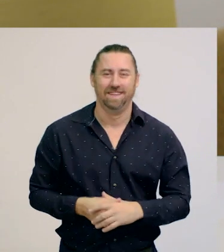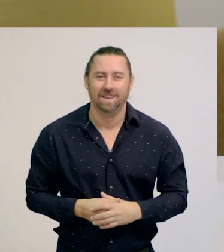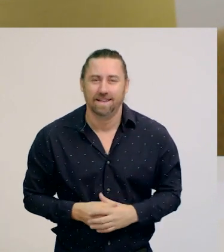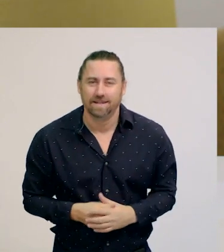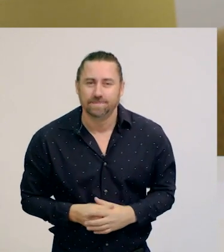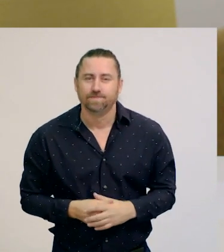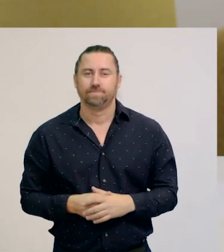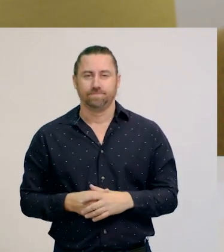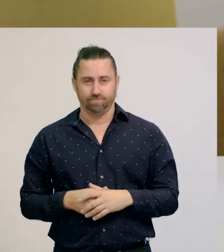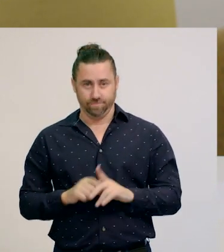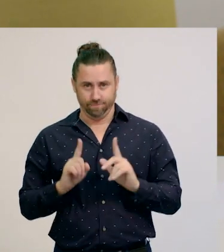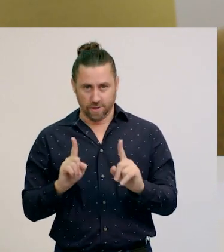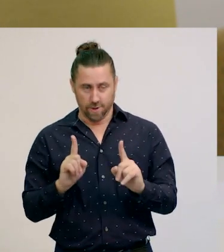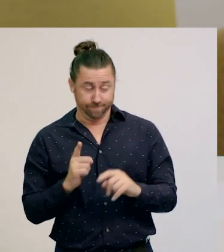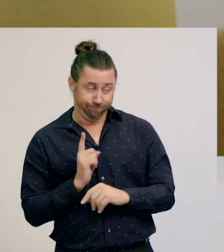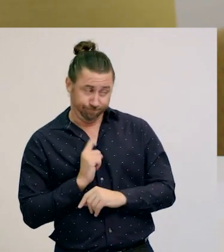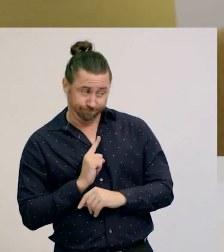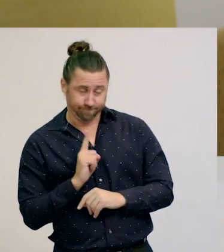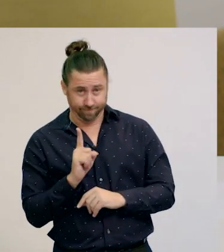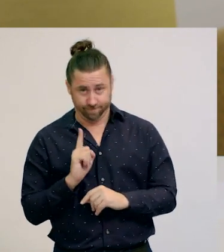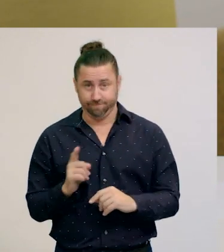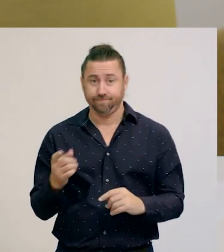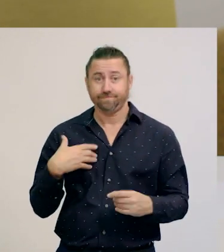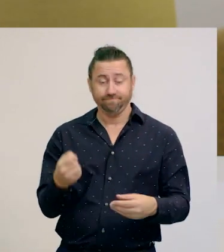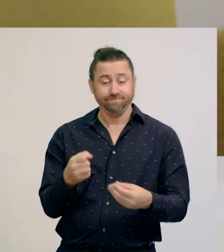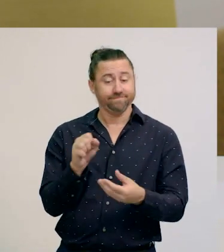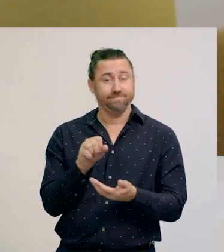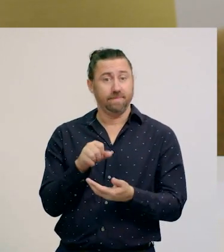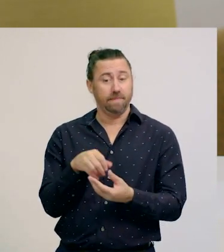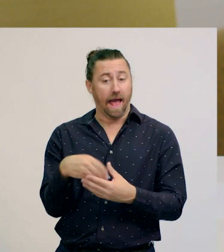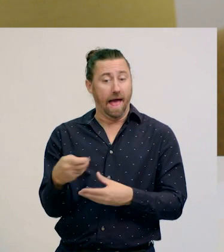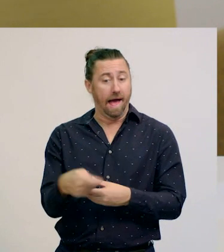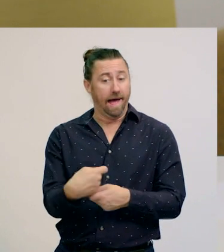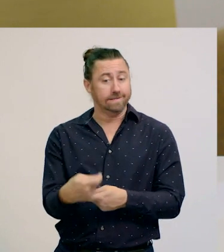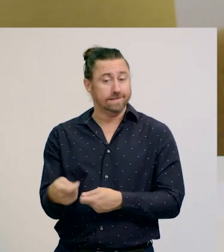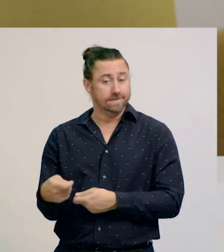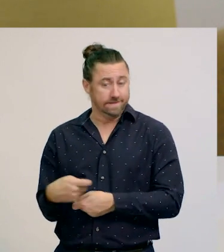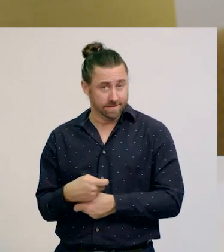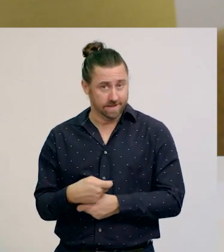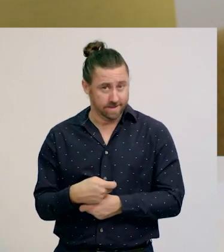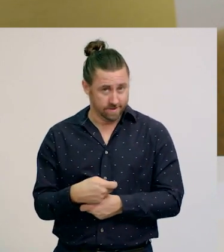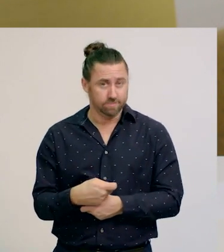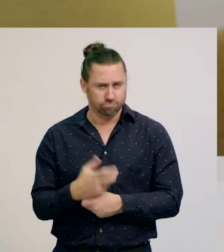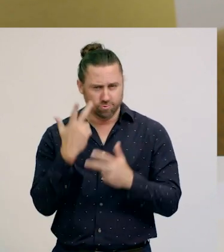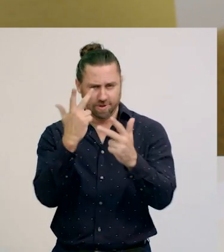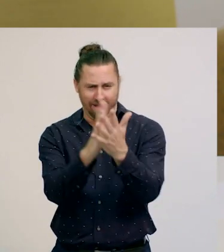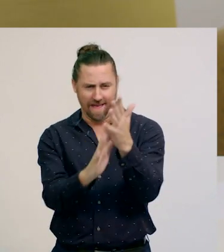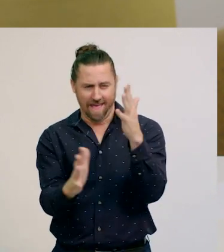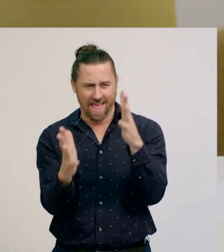So, Jen, I've got a deck of cards here, and we're going to show you how to play a game,